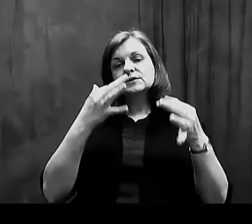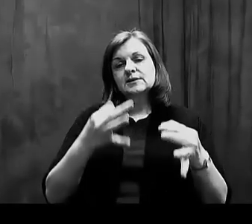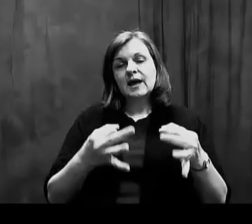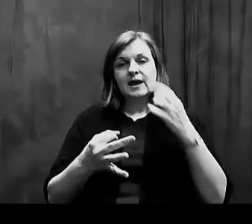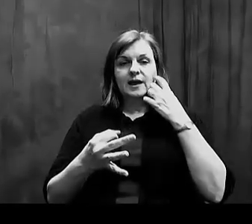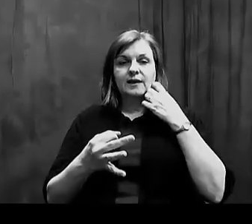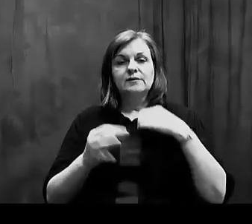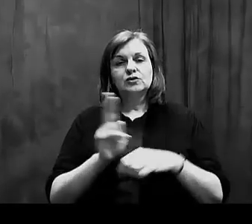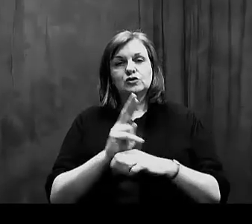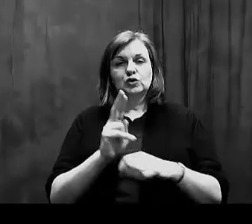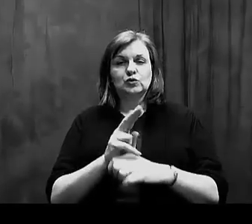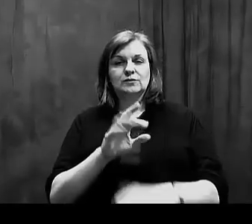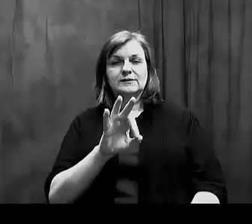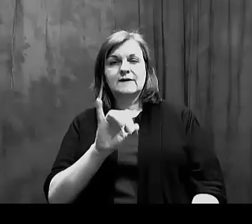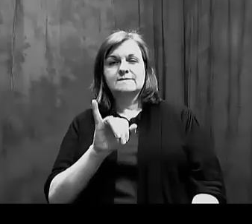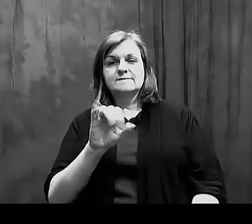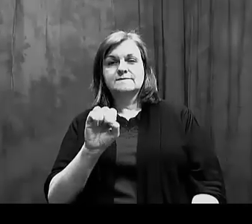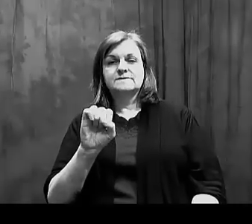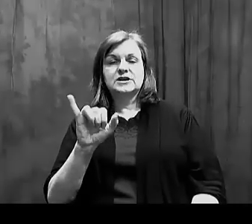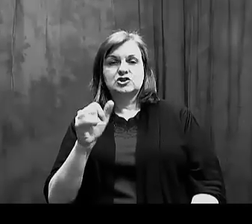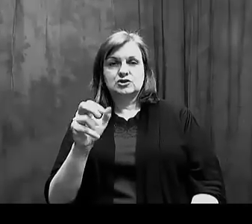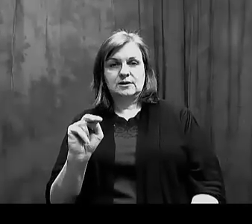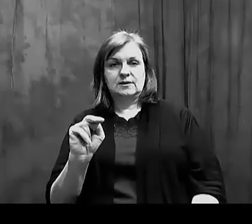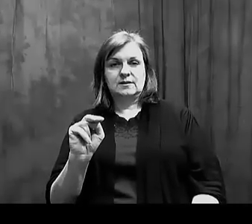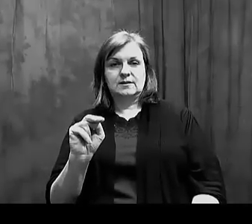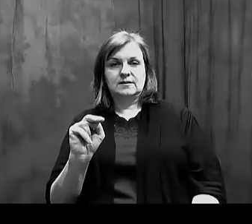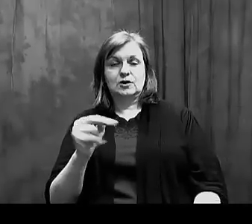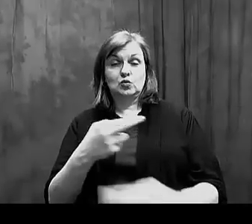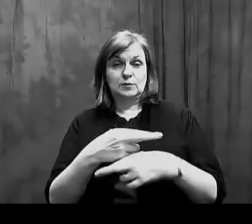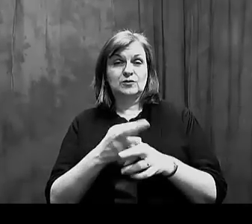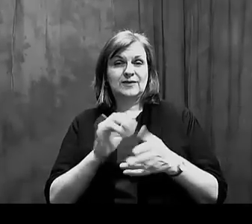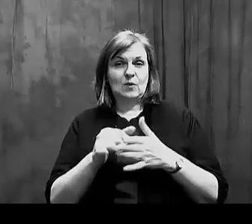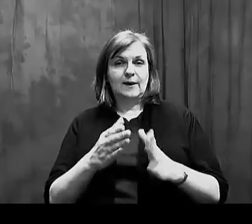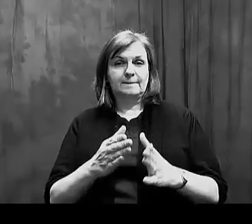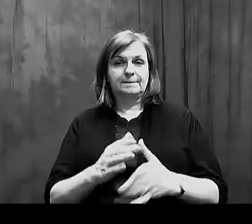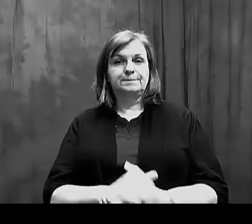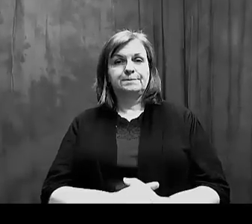this is chromosome copy number remember so we're getting one set of chromosomes from